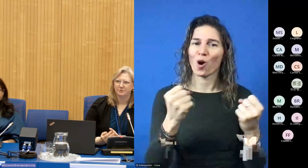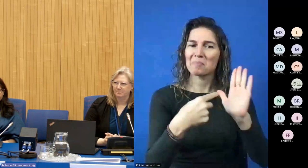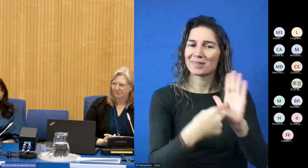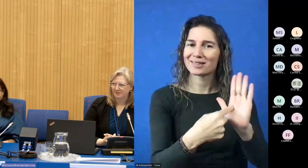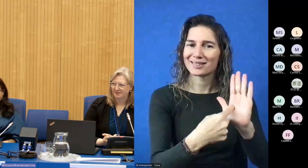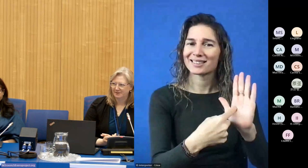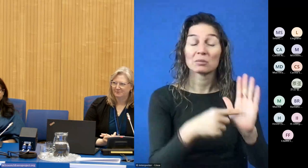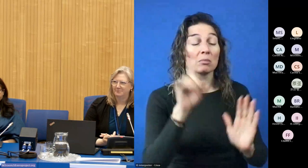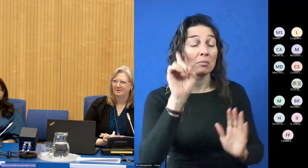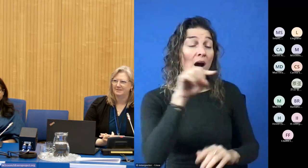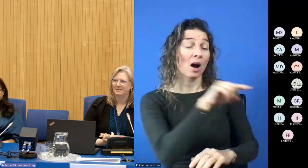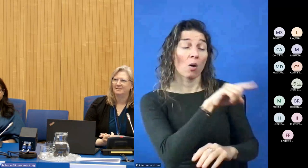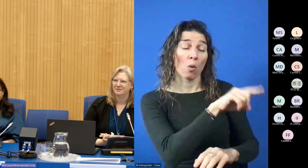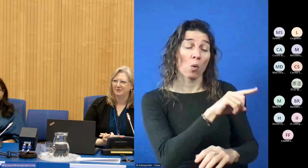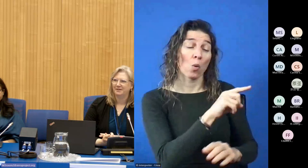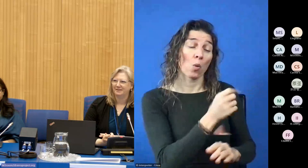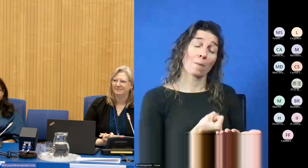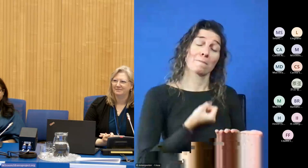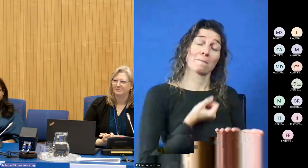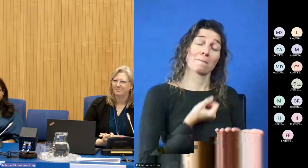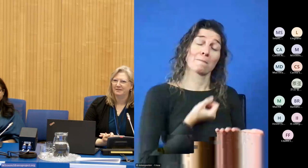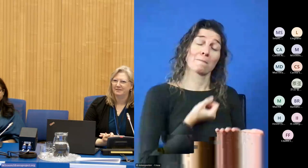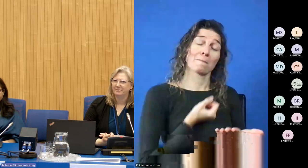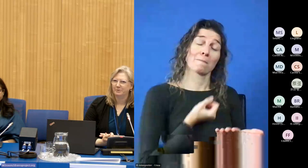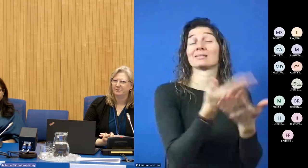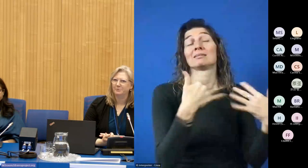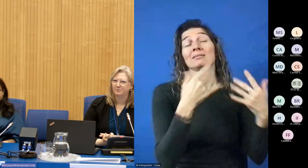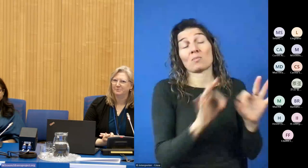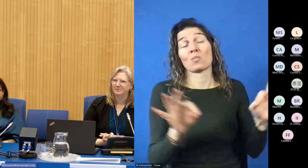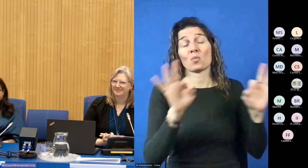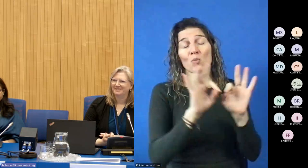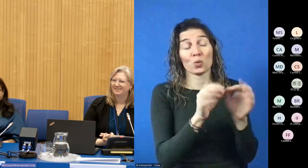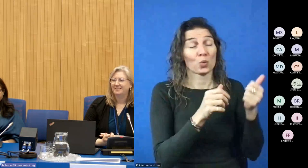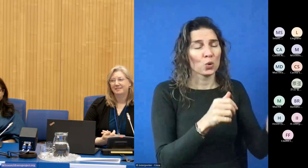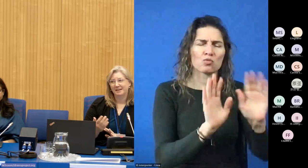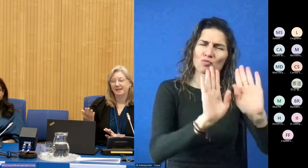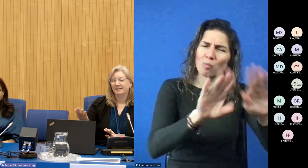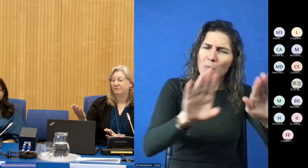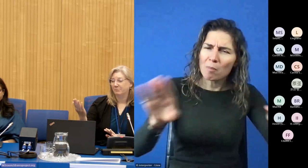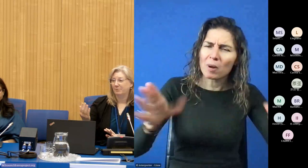so important, thank you for raising it, sharing it to remind everyone in the room, again, from what